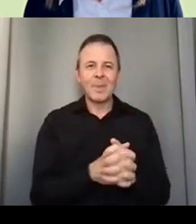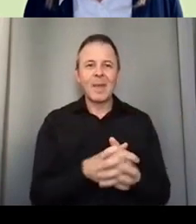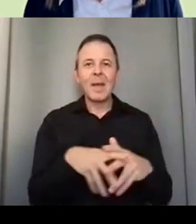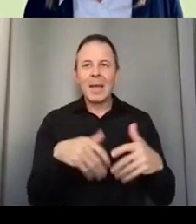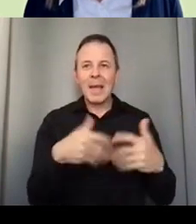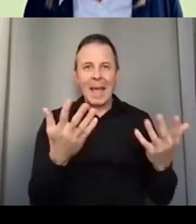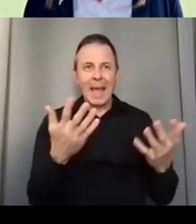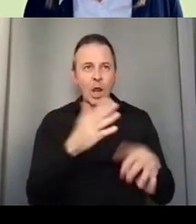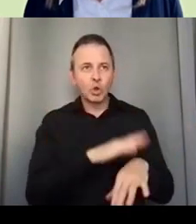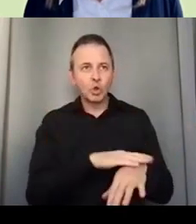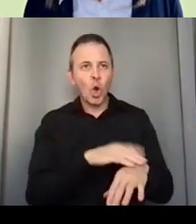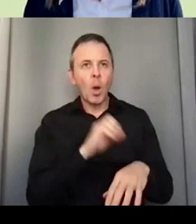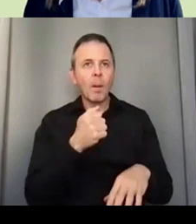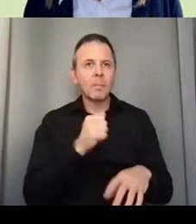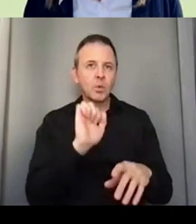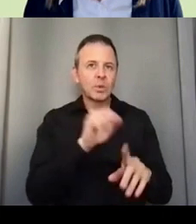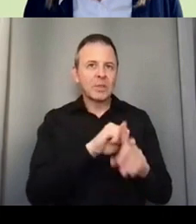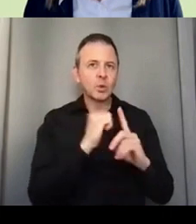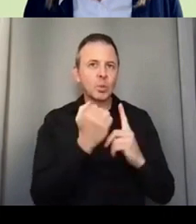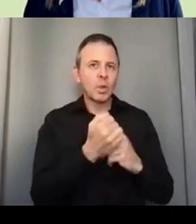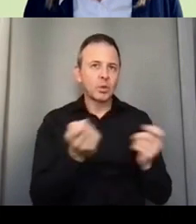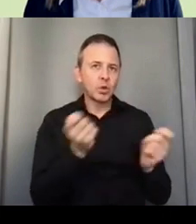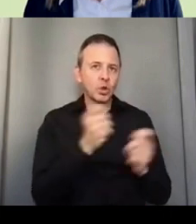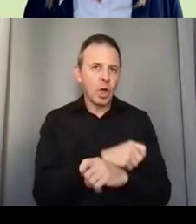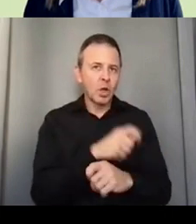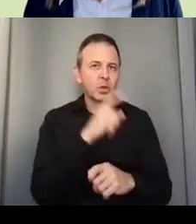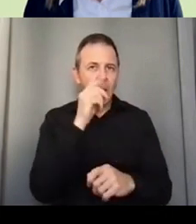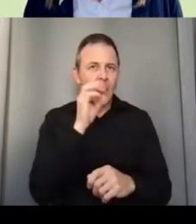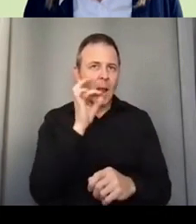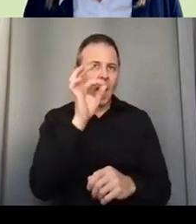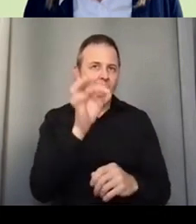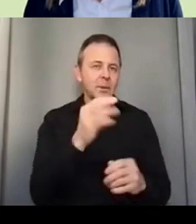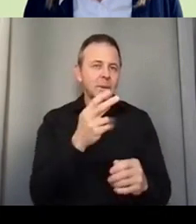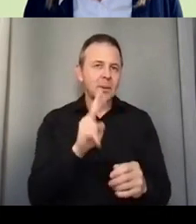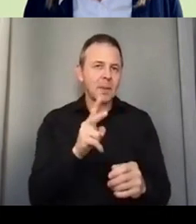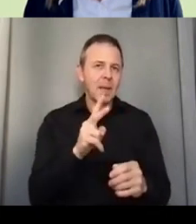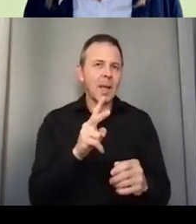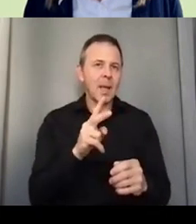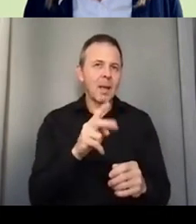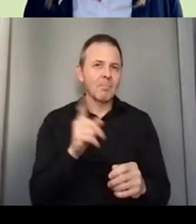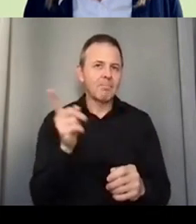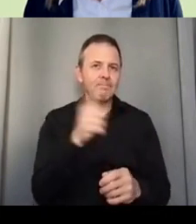circumstances change you can request this if we're looking at a plan rollover